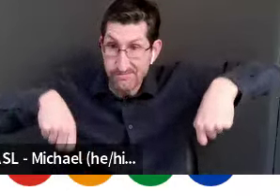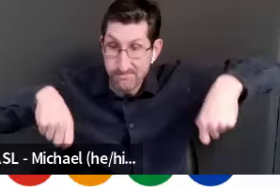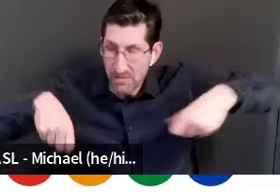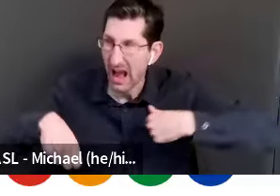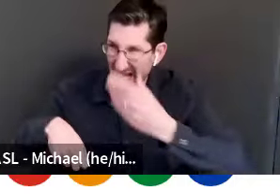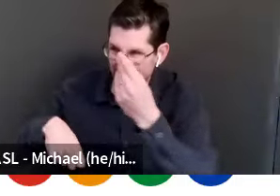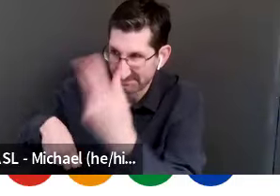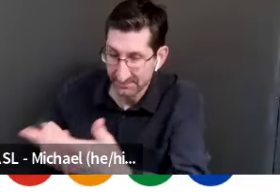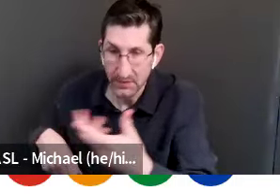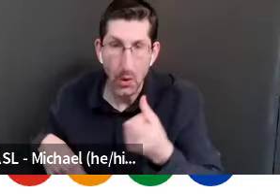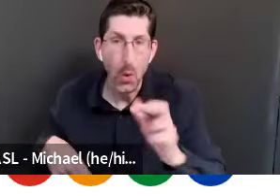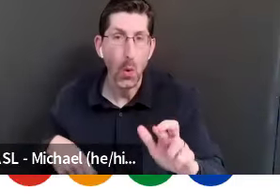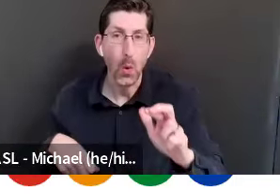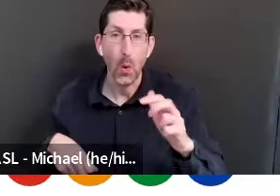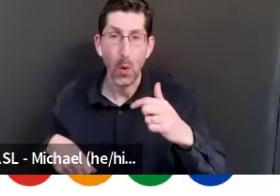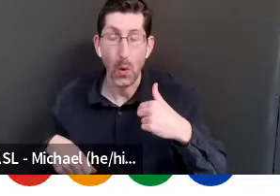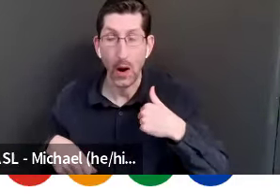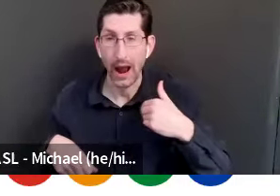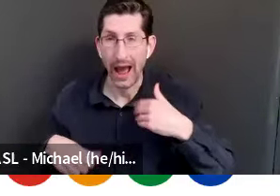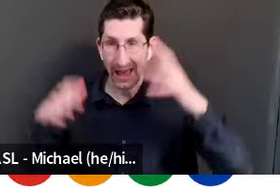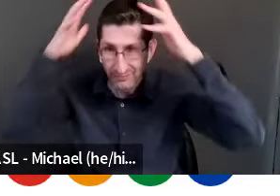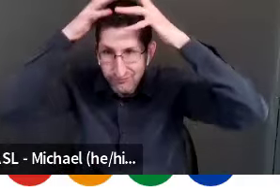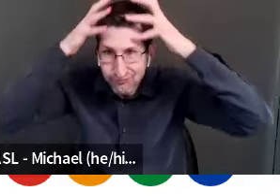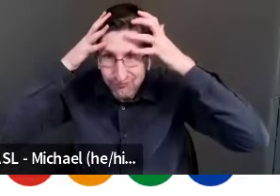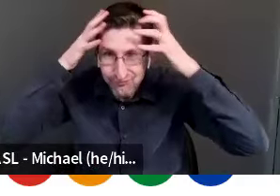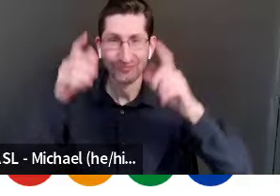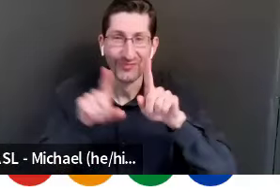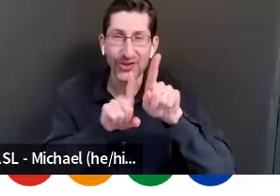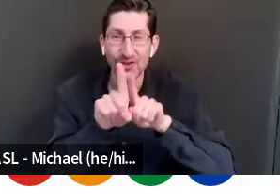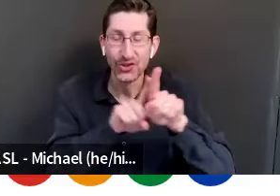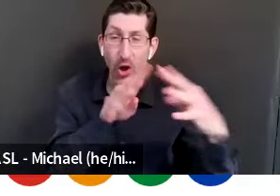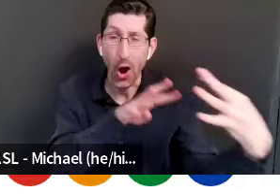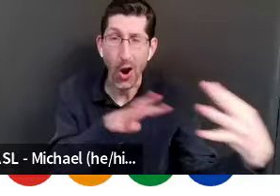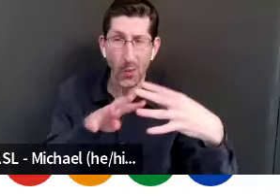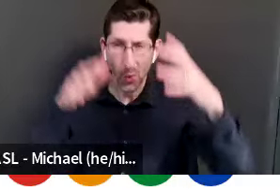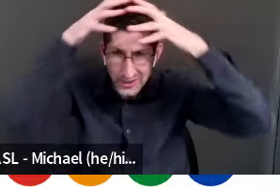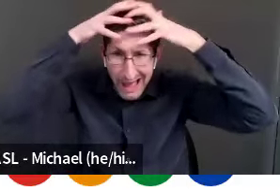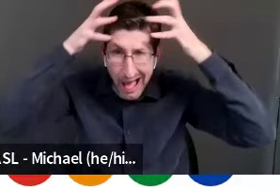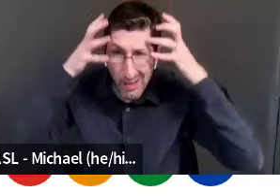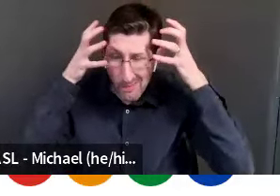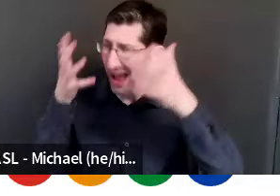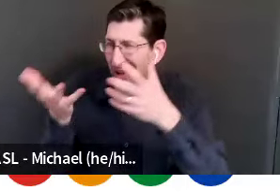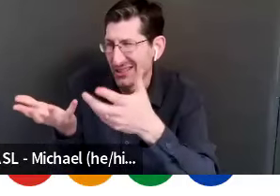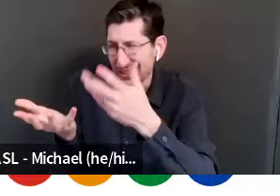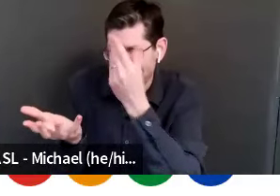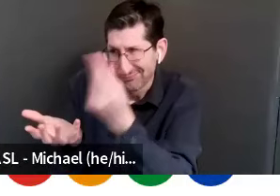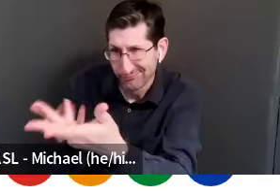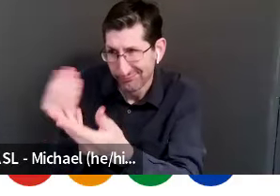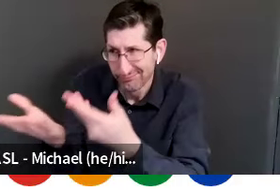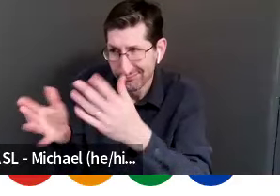I HAVE A CART OF GROCERIES, I WILL SAY I HAVE A BIG SIGN.